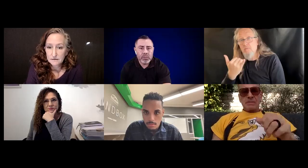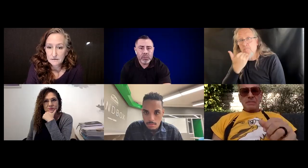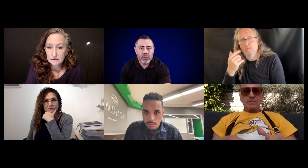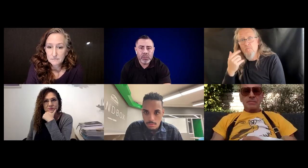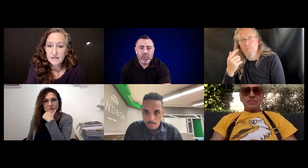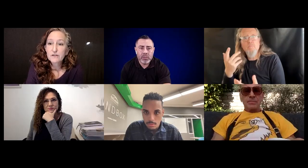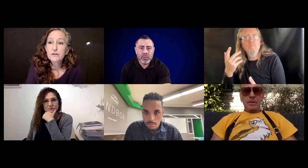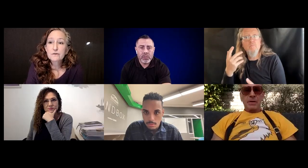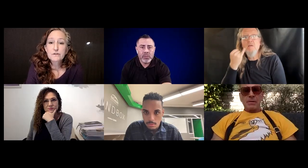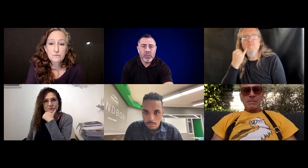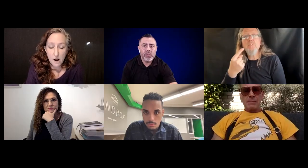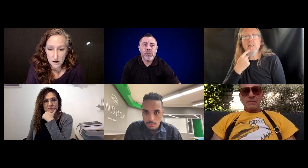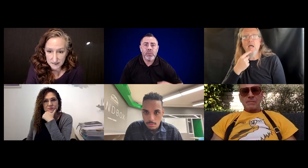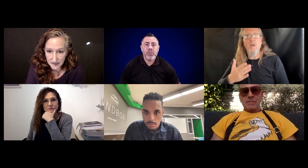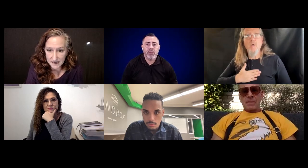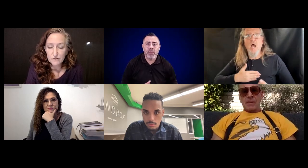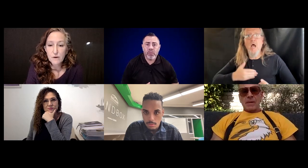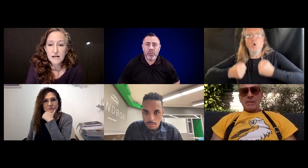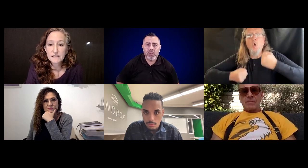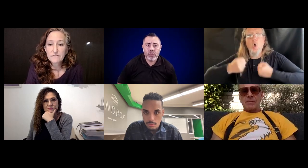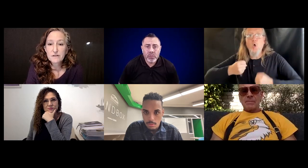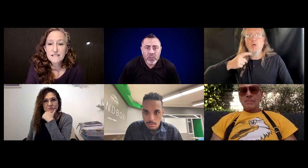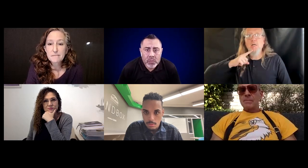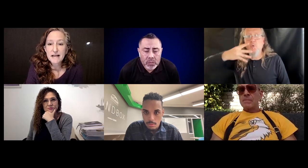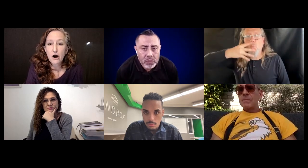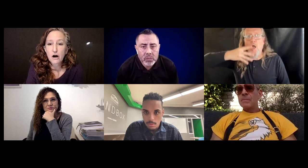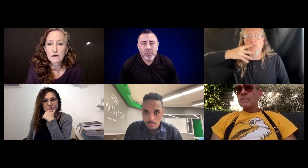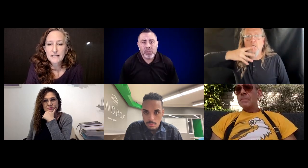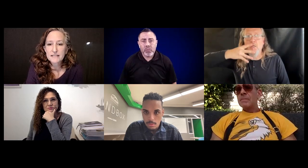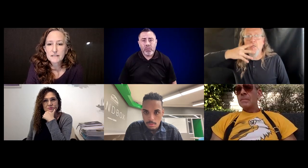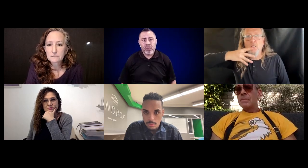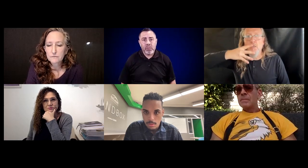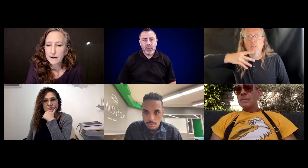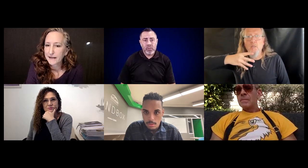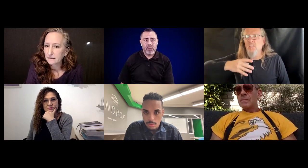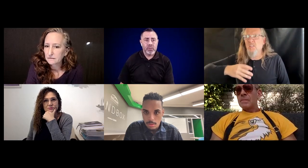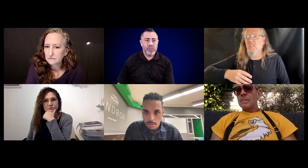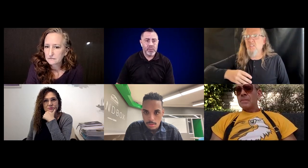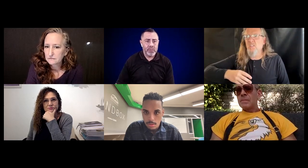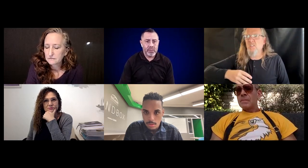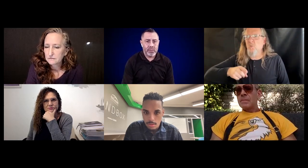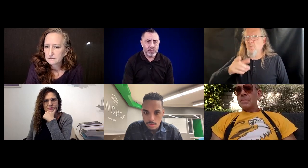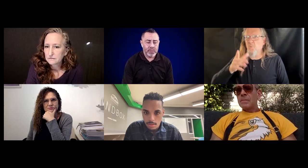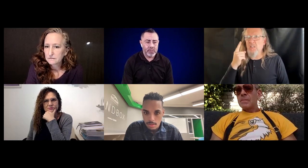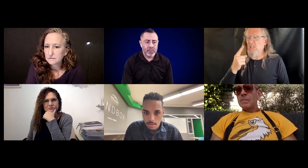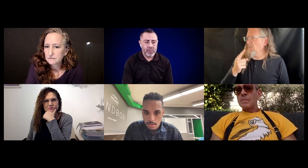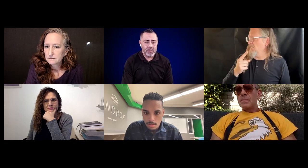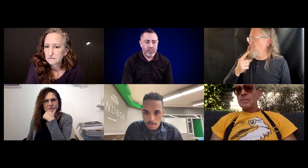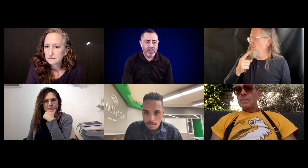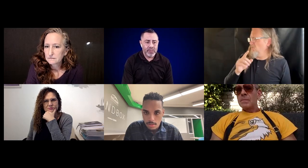But if you use the wrong sign for run, if you say my car is running